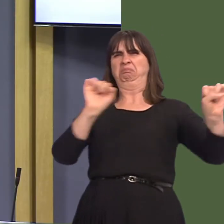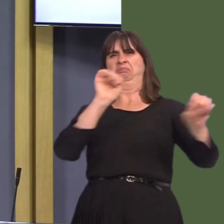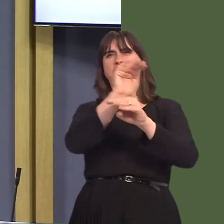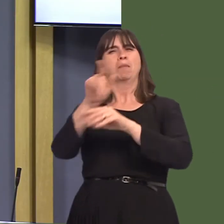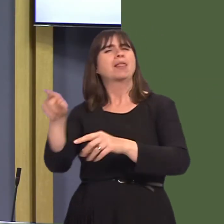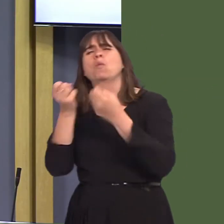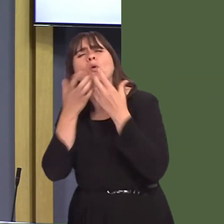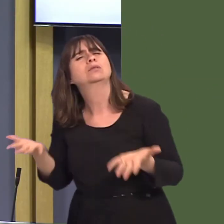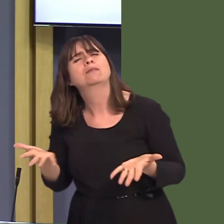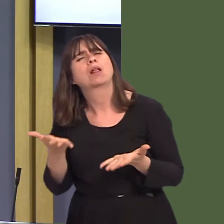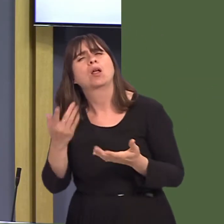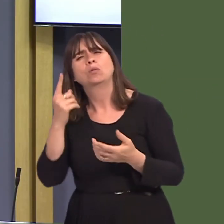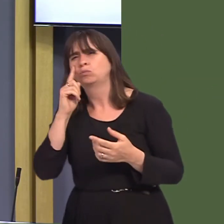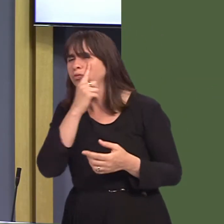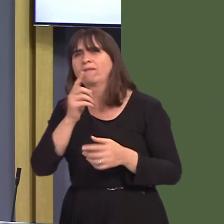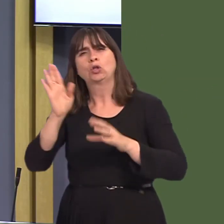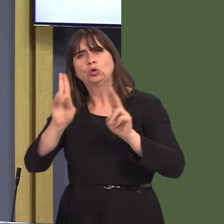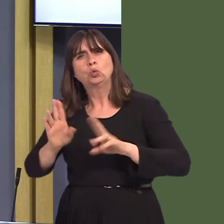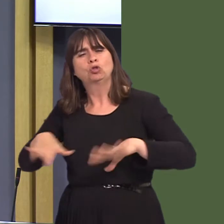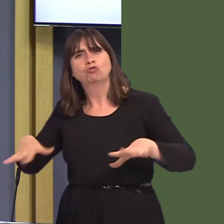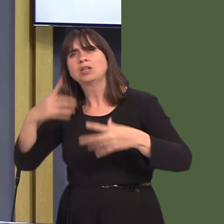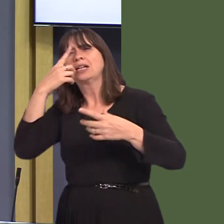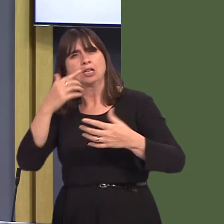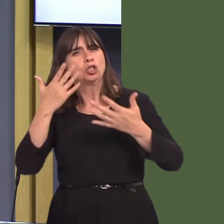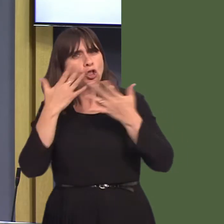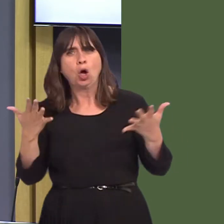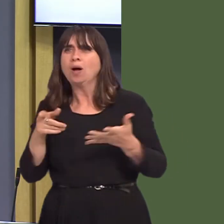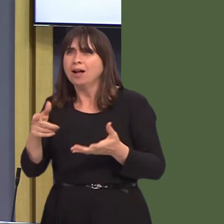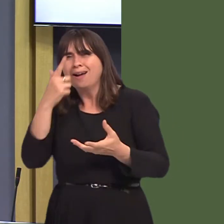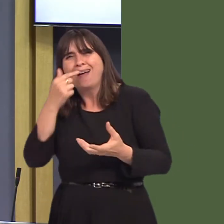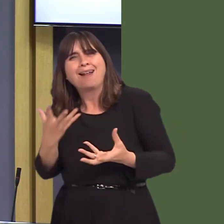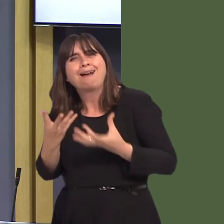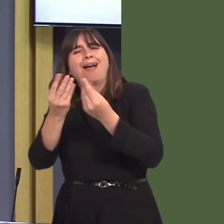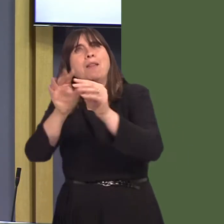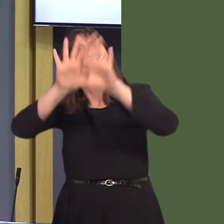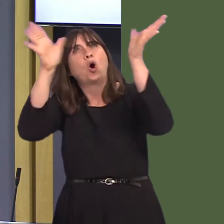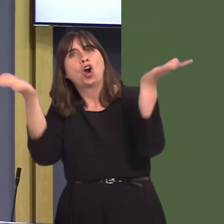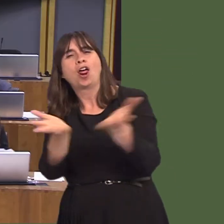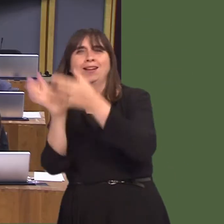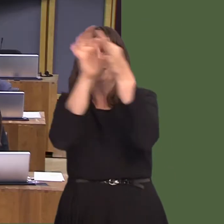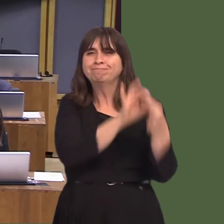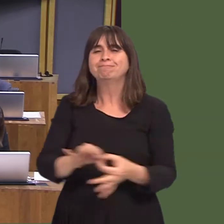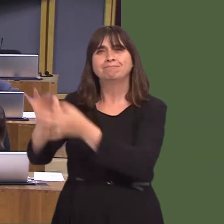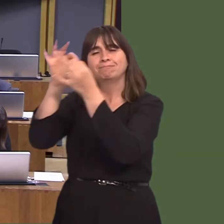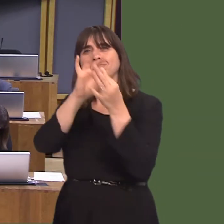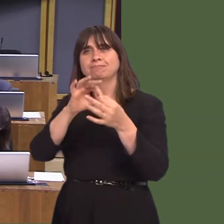for our schoolchildren of how we can contribute to all of the global issues that affect us all?